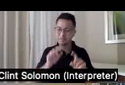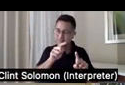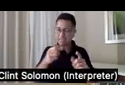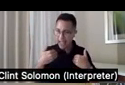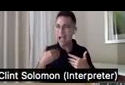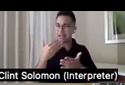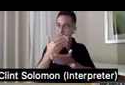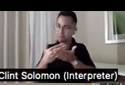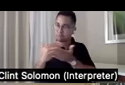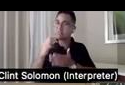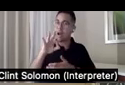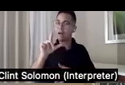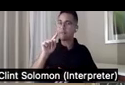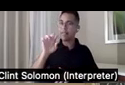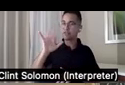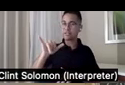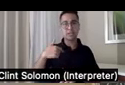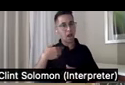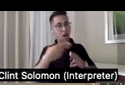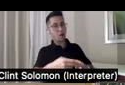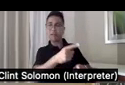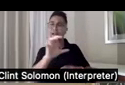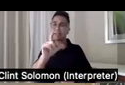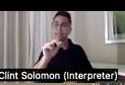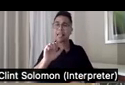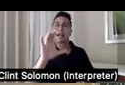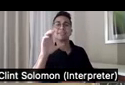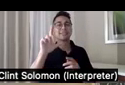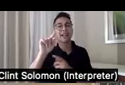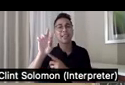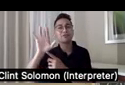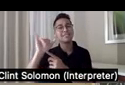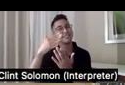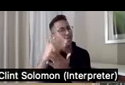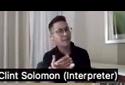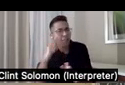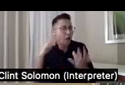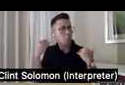decided to call it a classic literacy lesson and put it on the list so you may disagree and that's